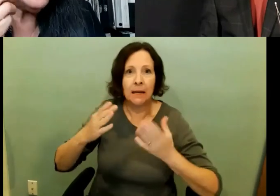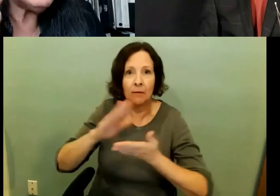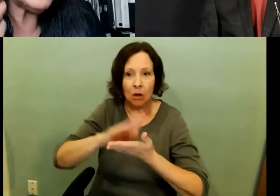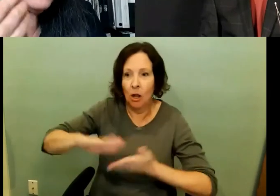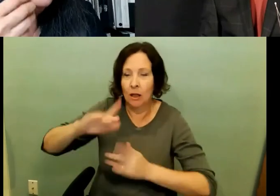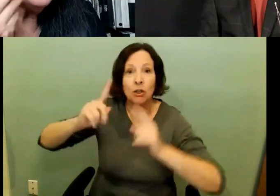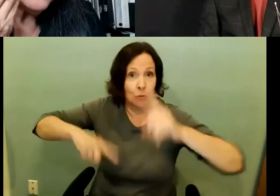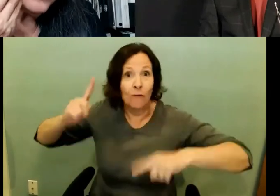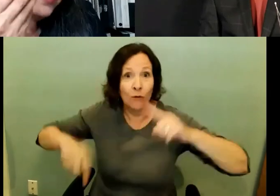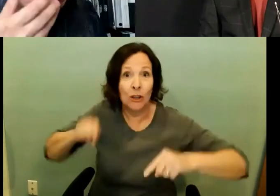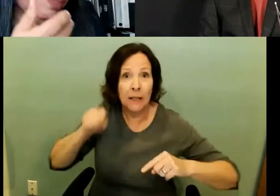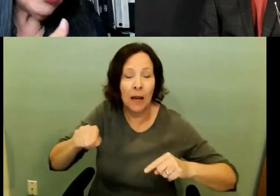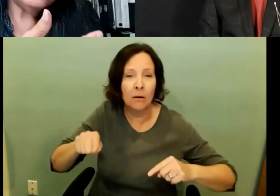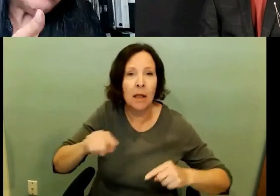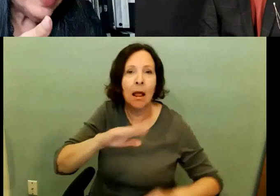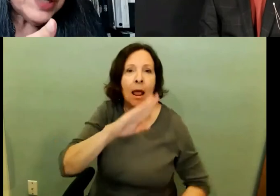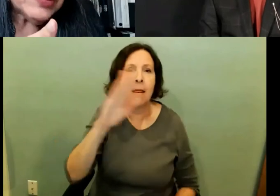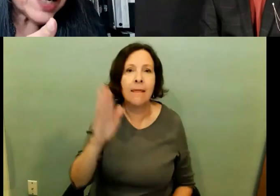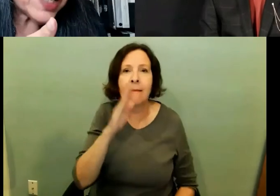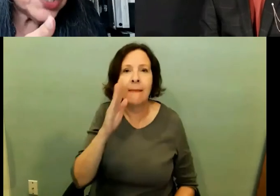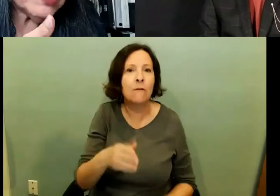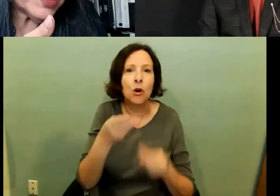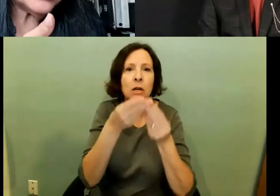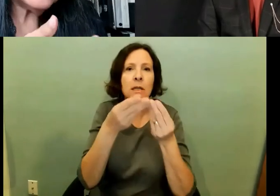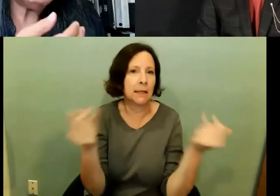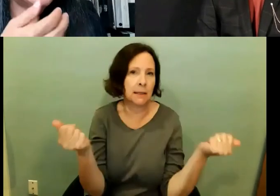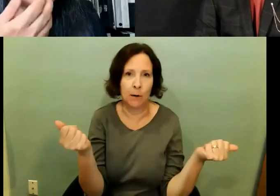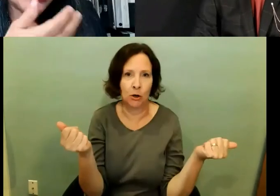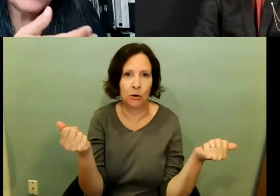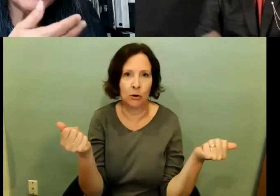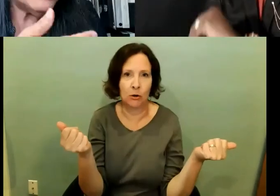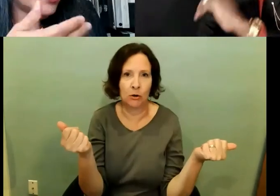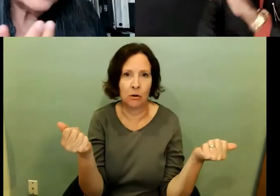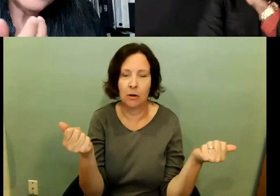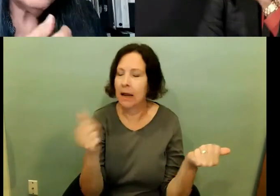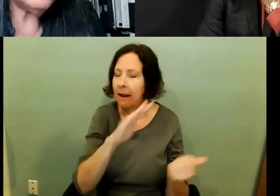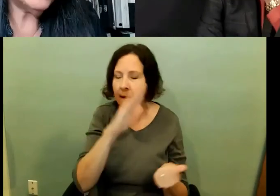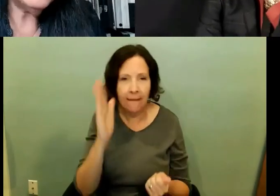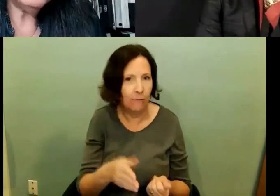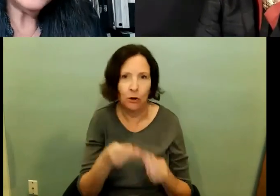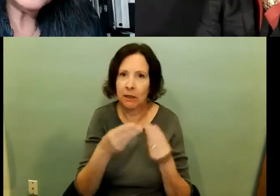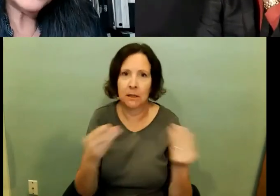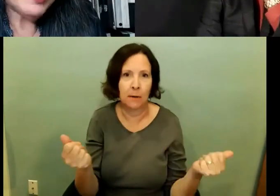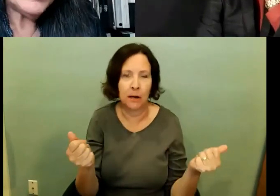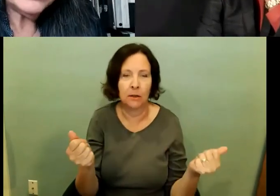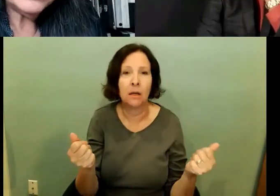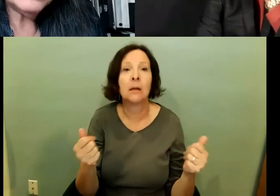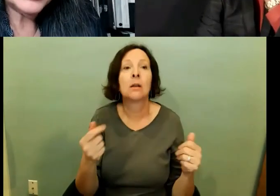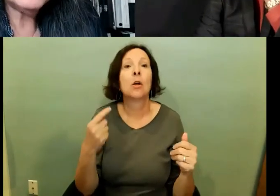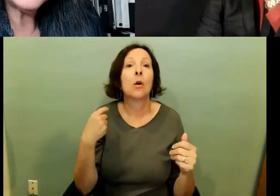think part of that might be recognition bias, but there could be other things that happen on campus,